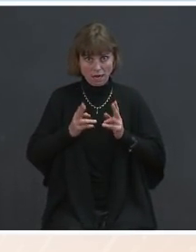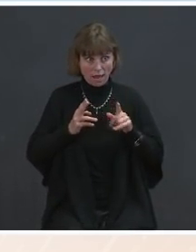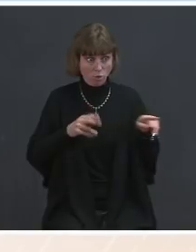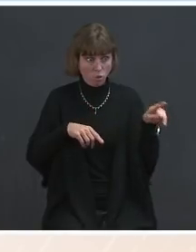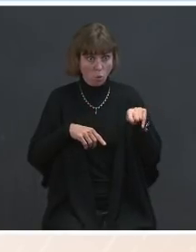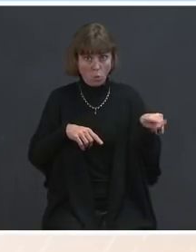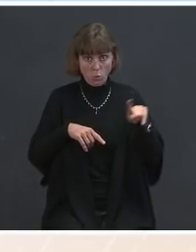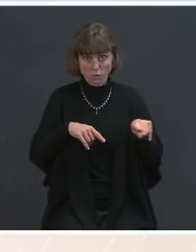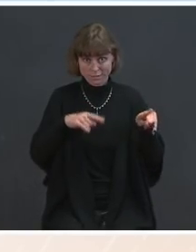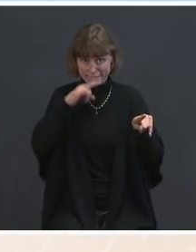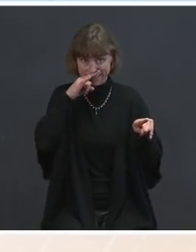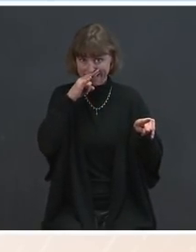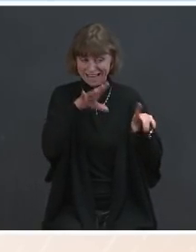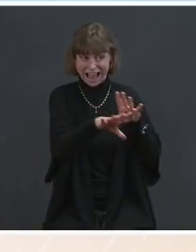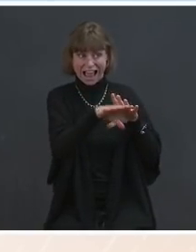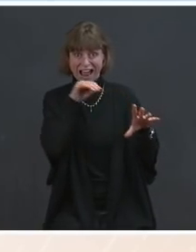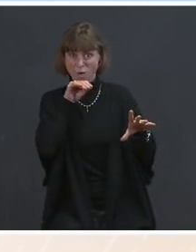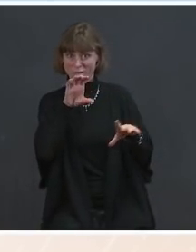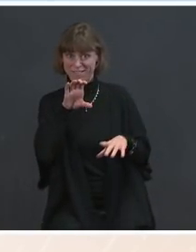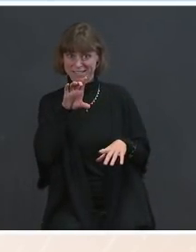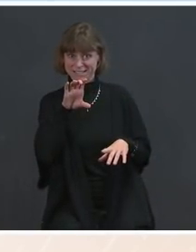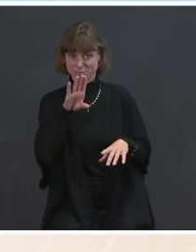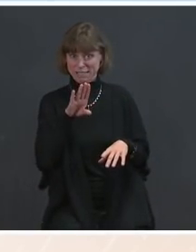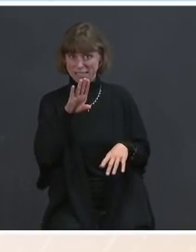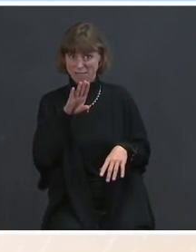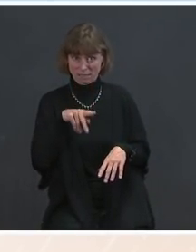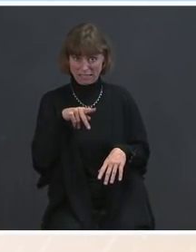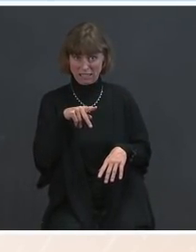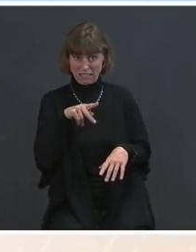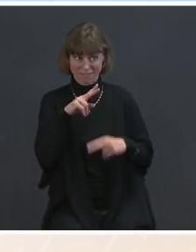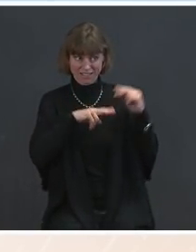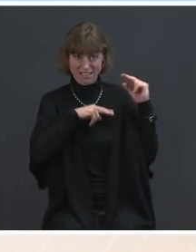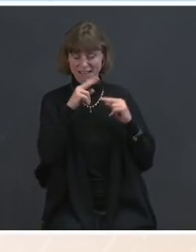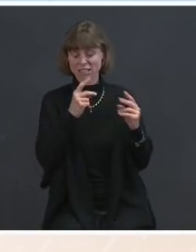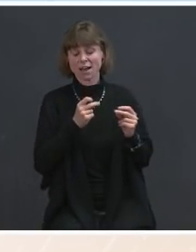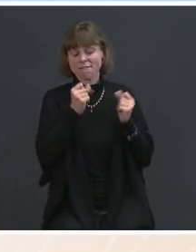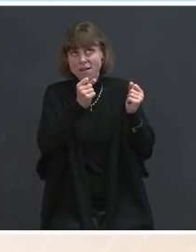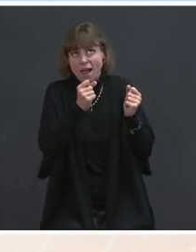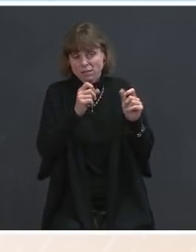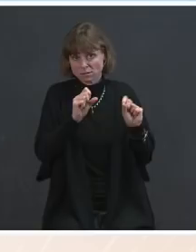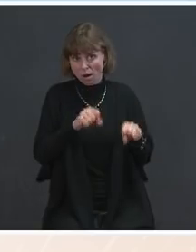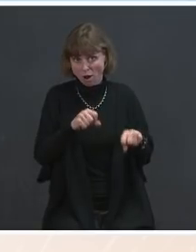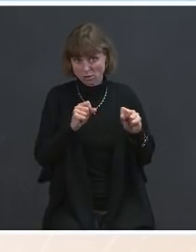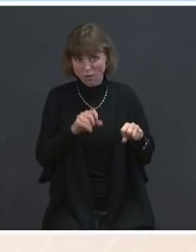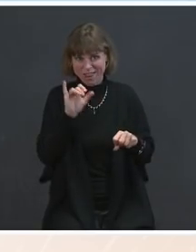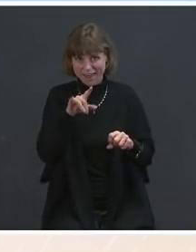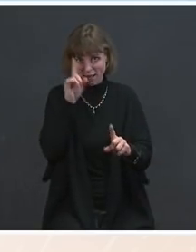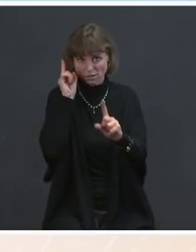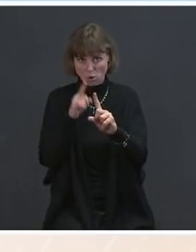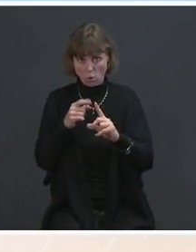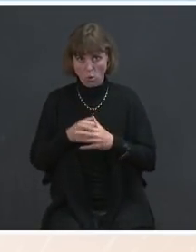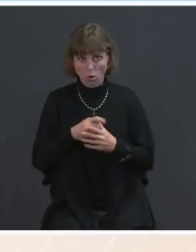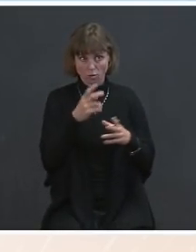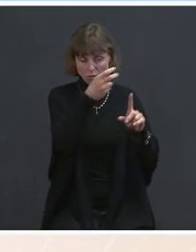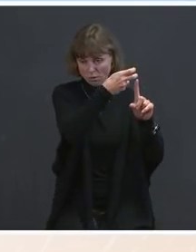out of these CBP facilities as quickly as possible -- and that's our goal and our objective -- and into shelters as quickly as possible,